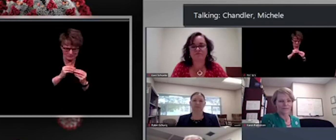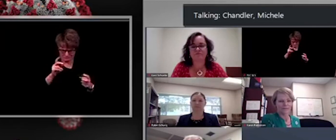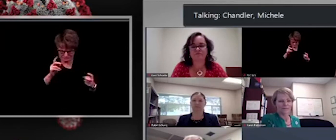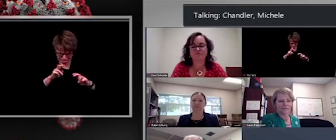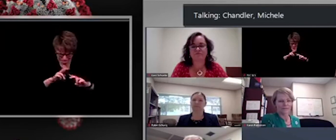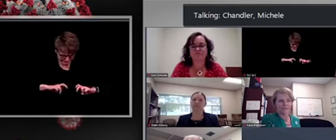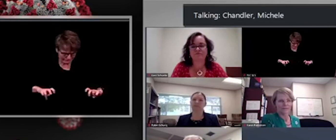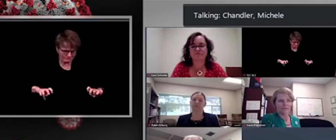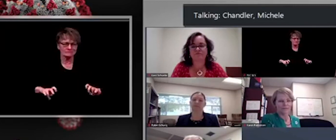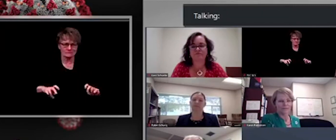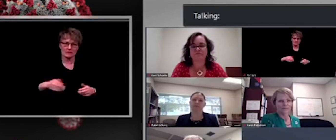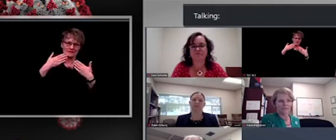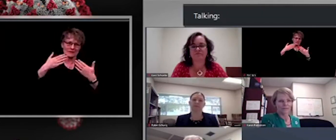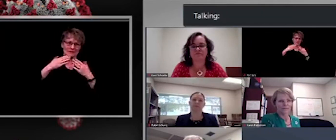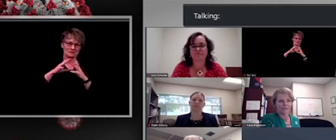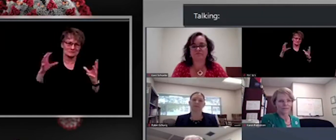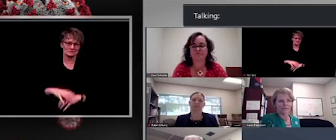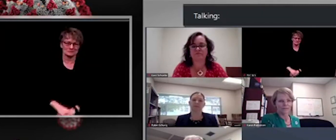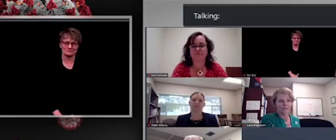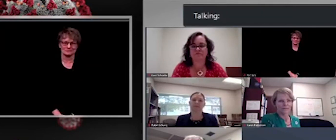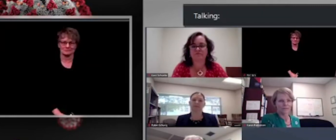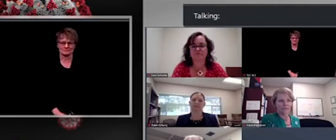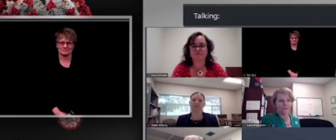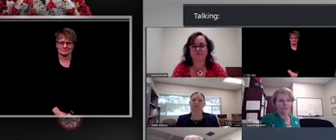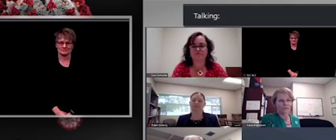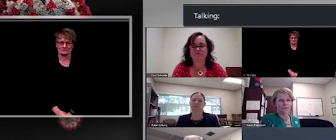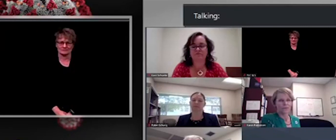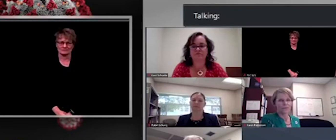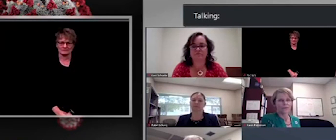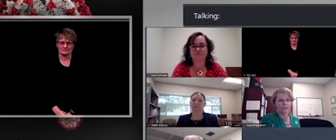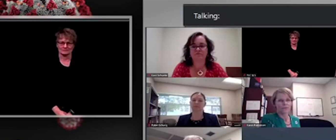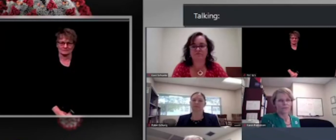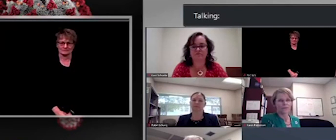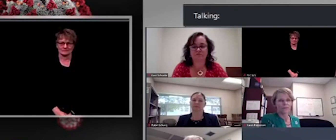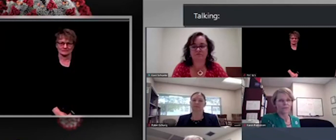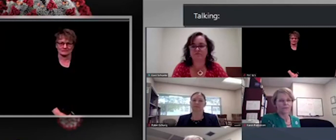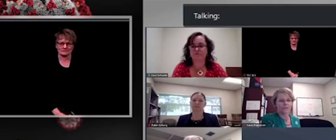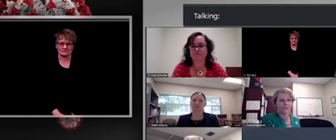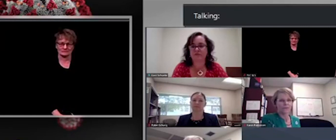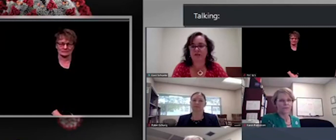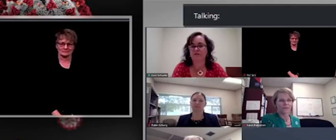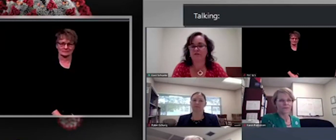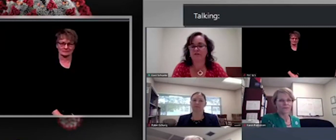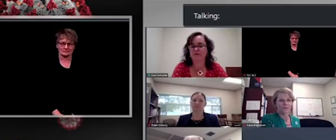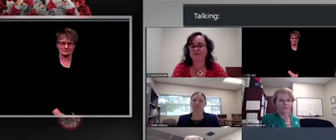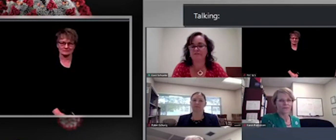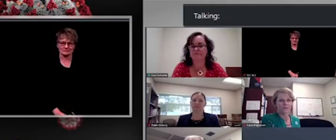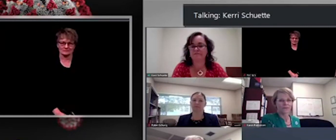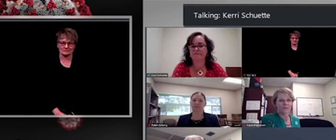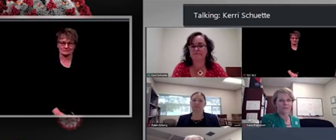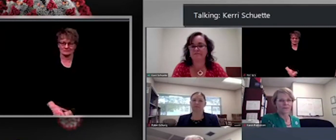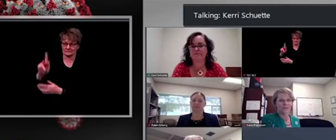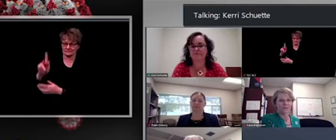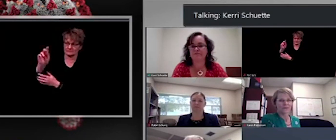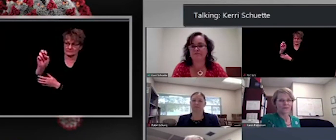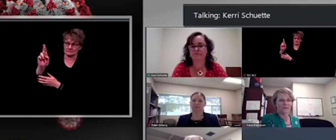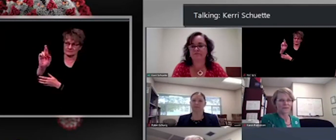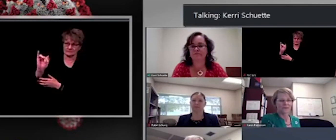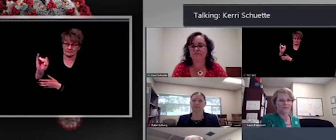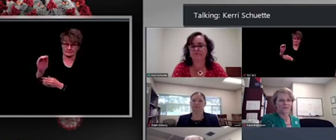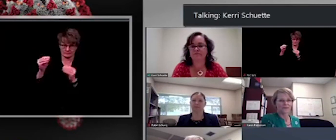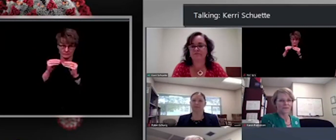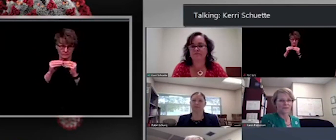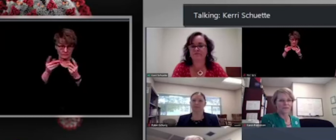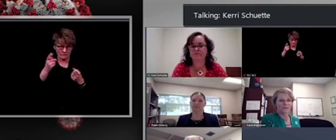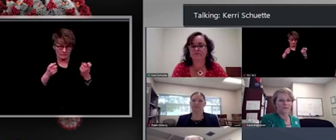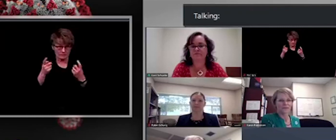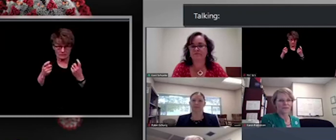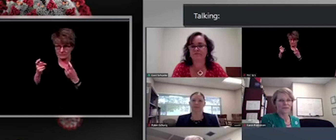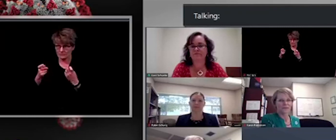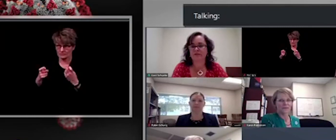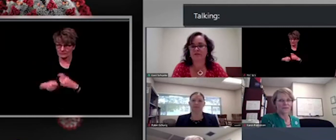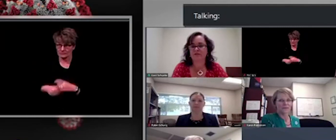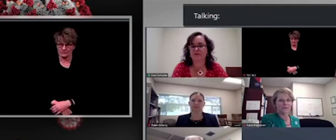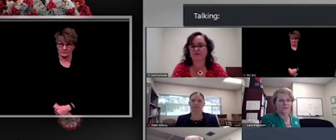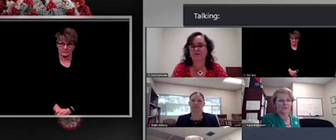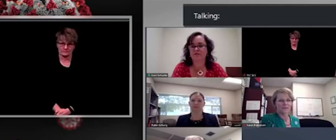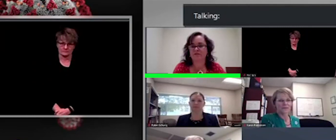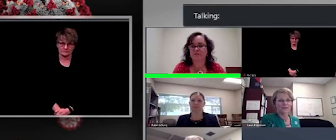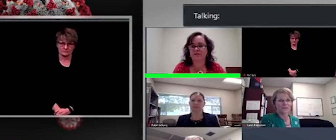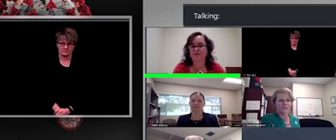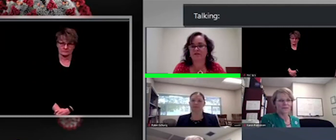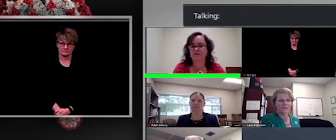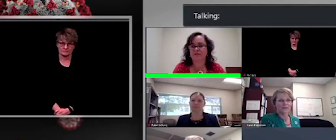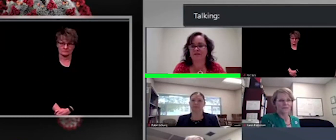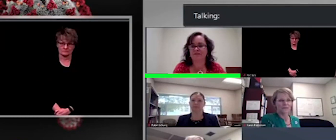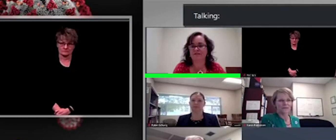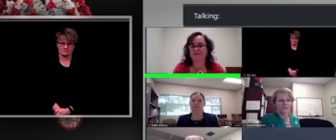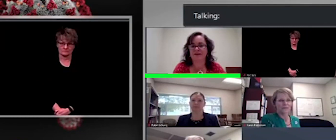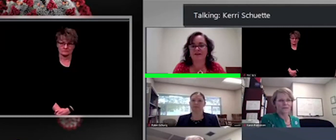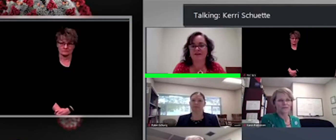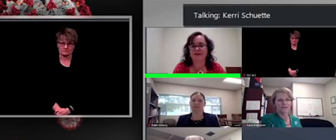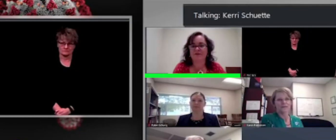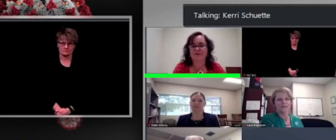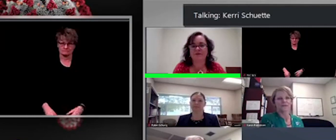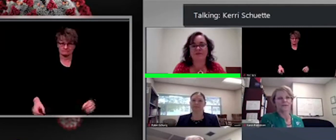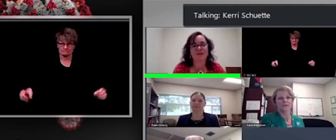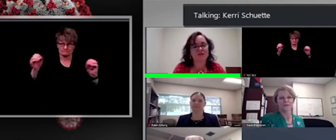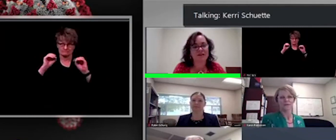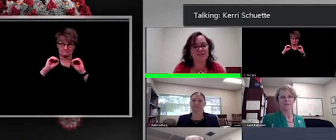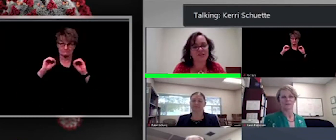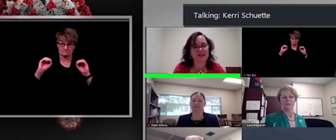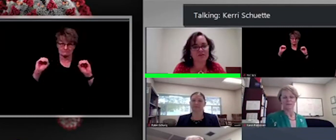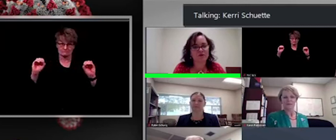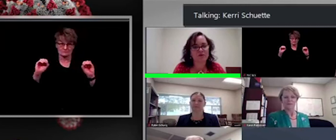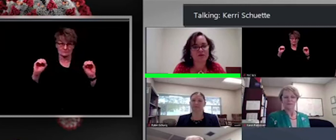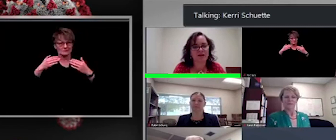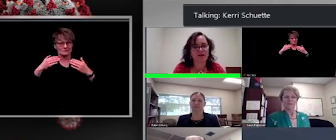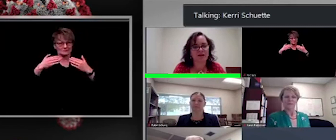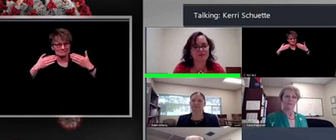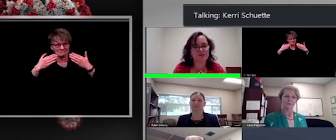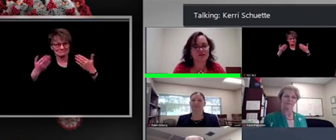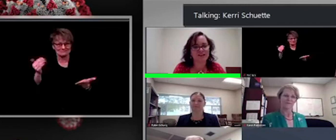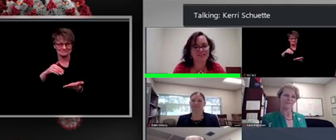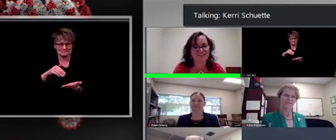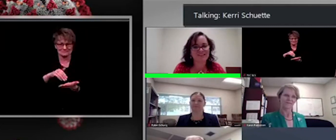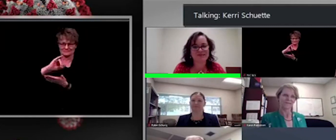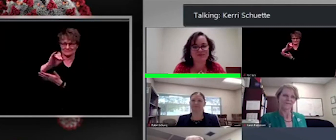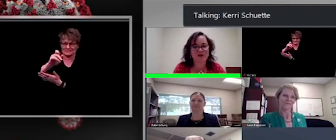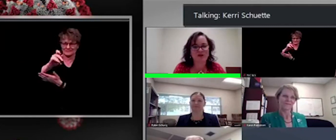Any other questions? Hearing none... Thank you, again, Jake, for being our special guest.